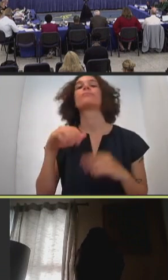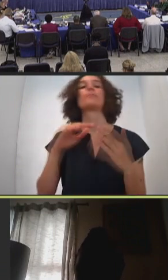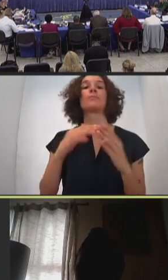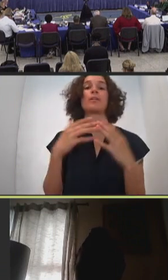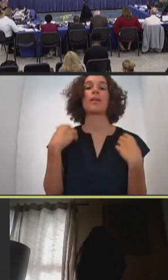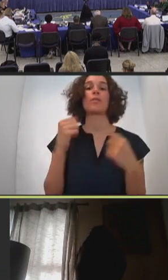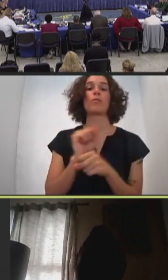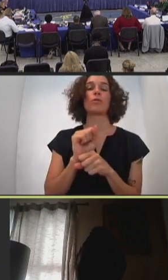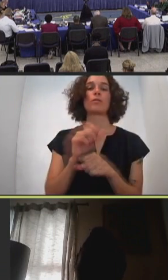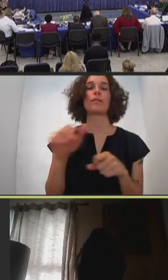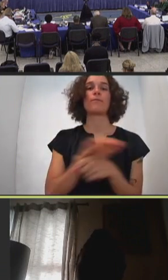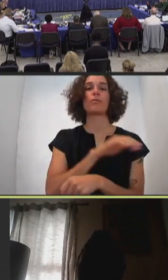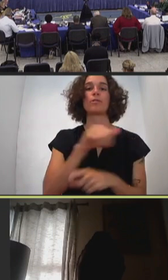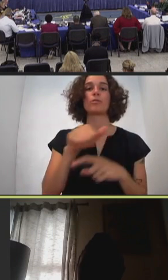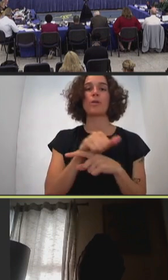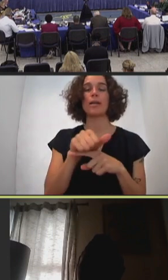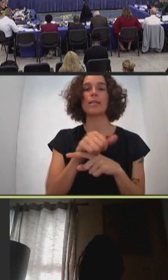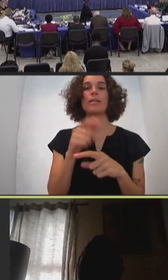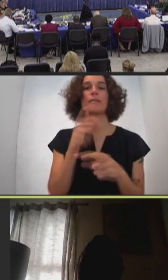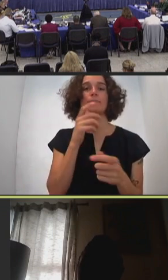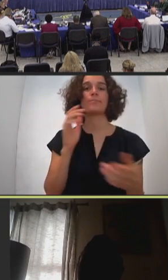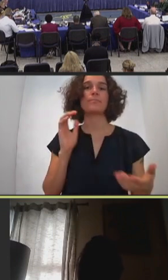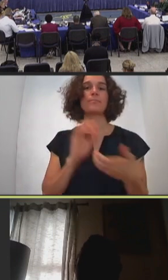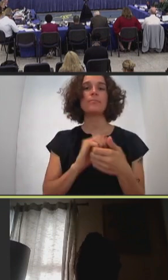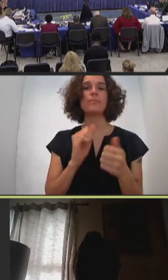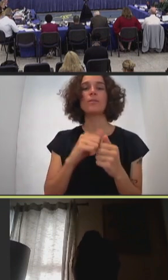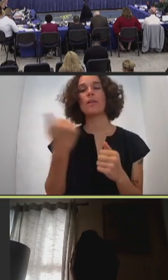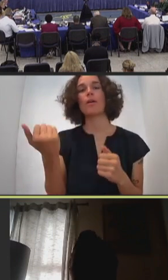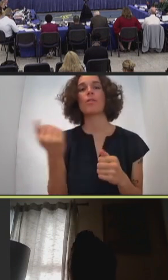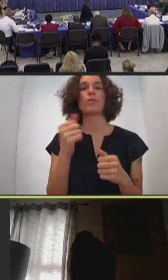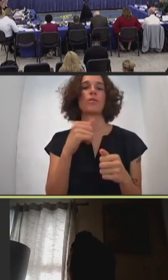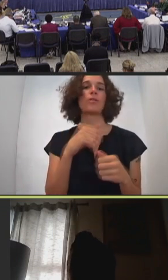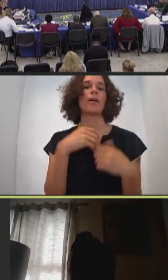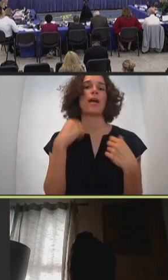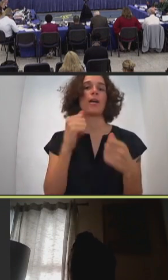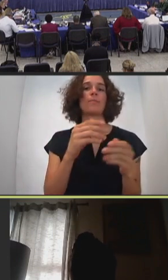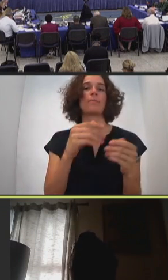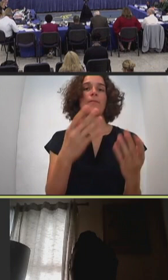health providers to ensure the vaccine services are accessible and they meet